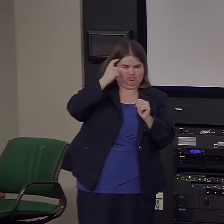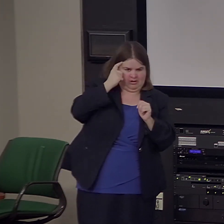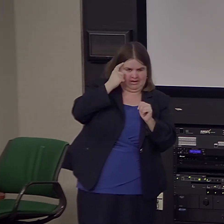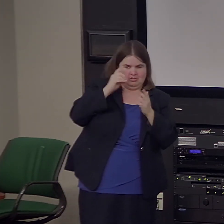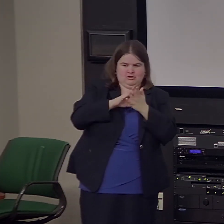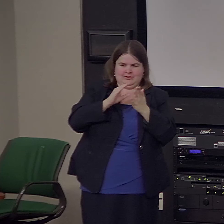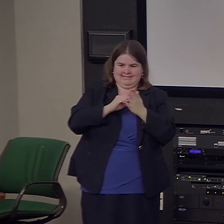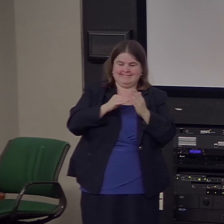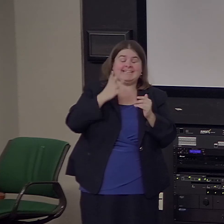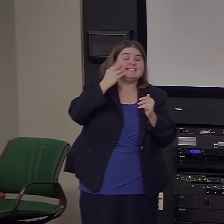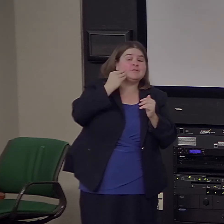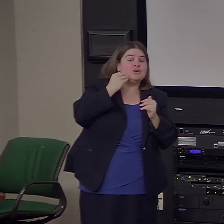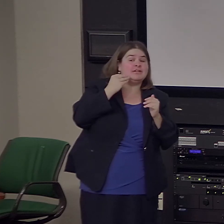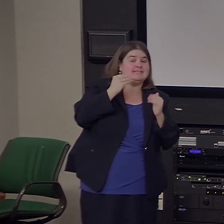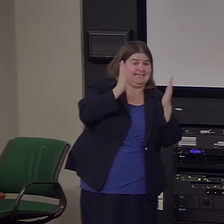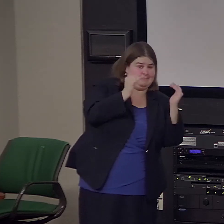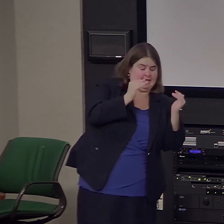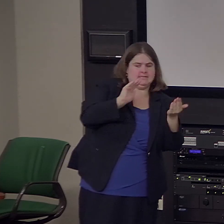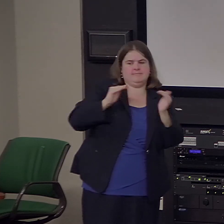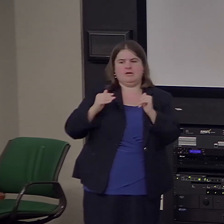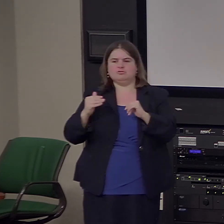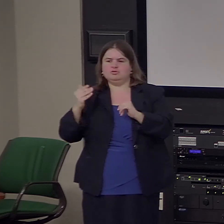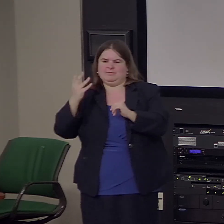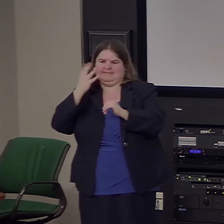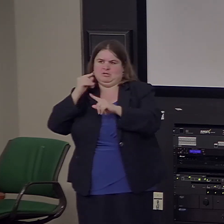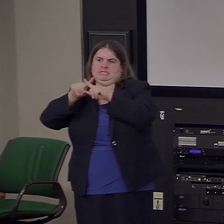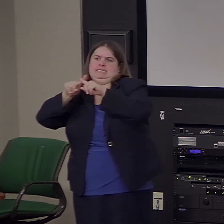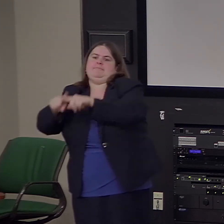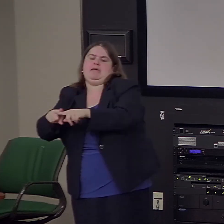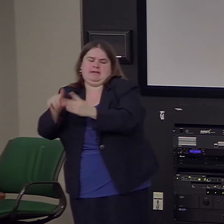Experience expectant learning or exposure meant